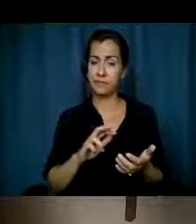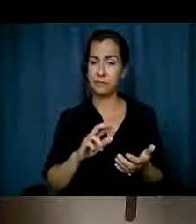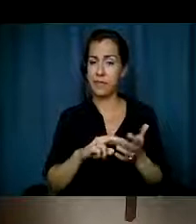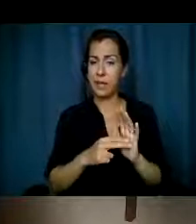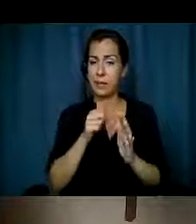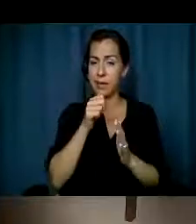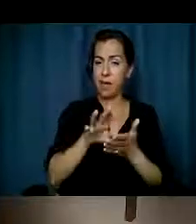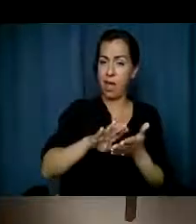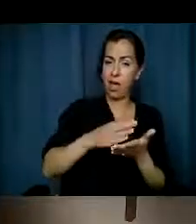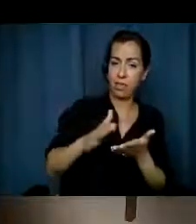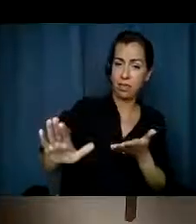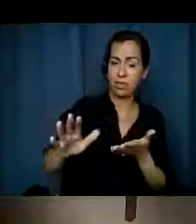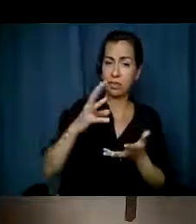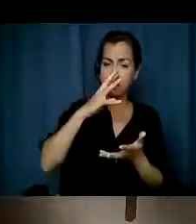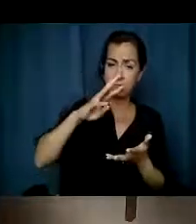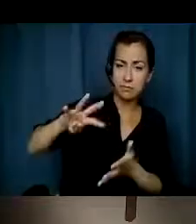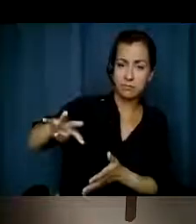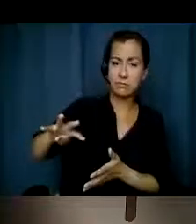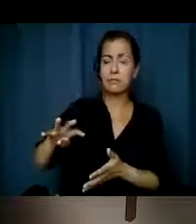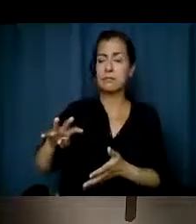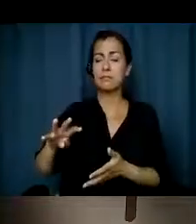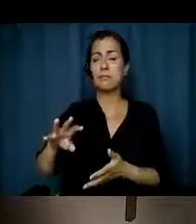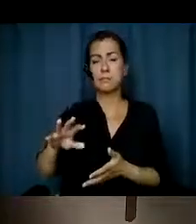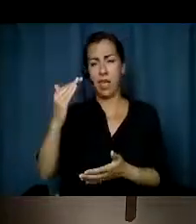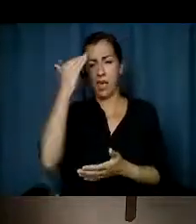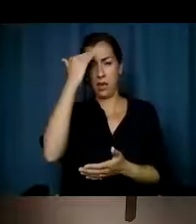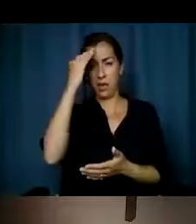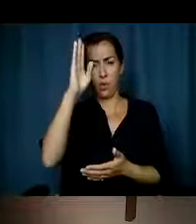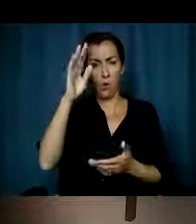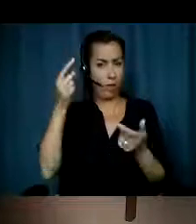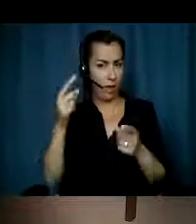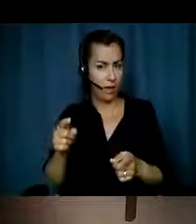vote? I would-